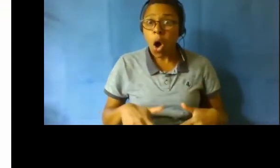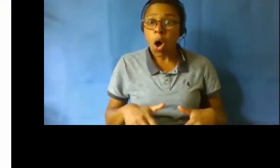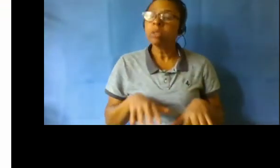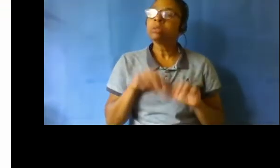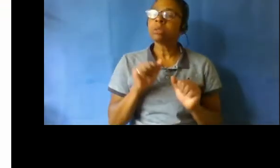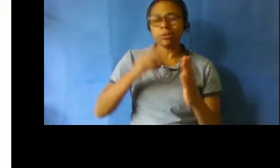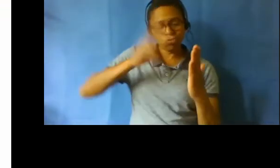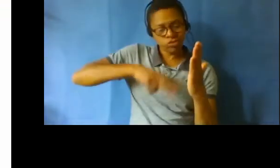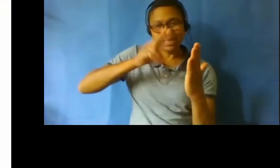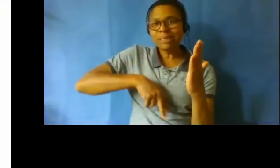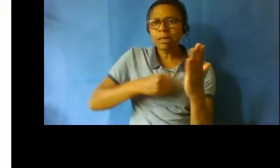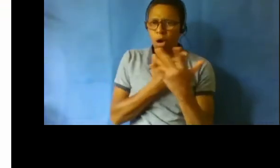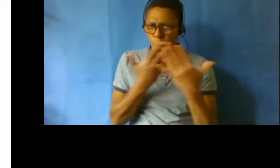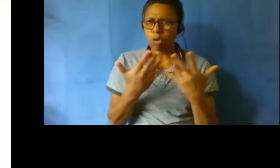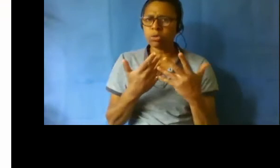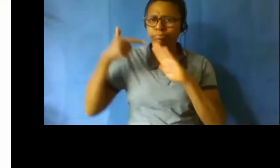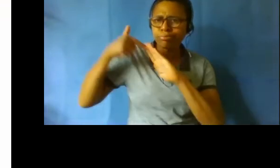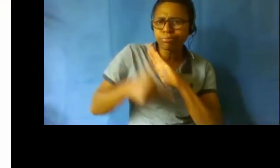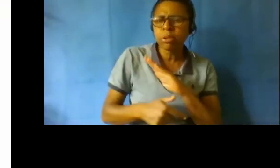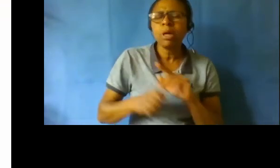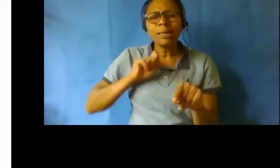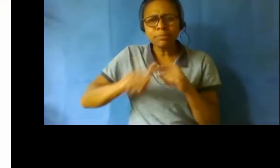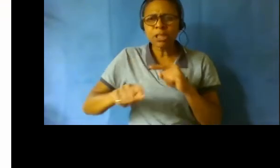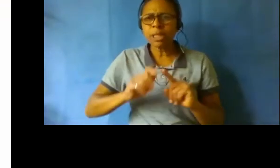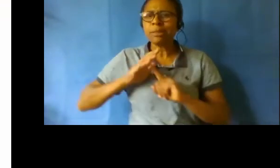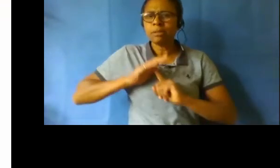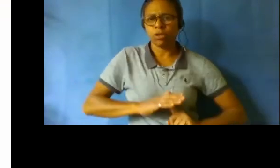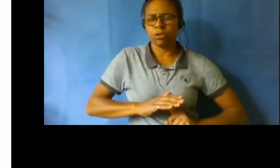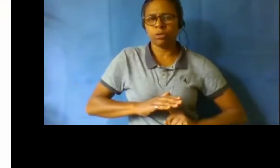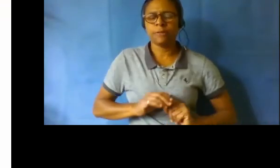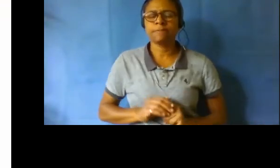especially depression I was already scared about taking antidepressants I